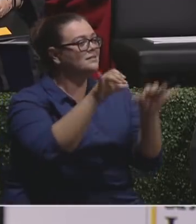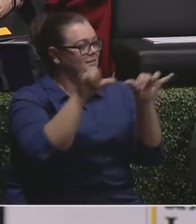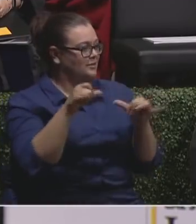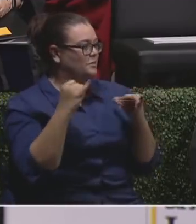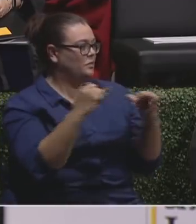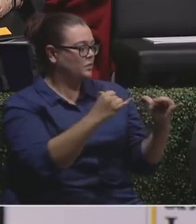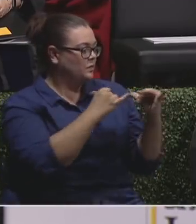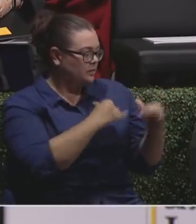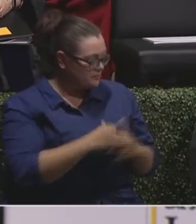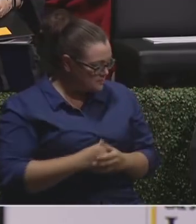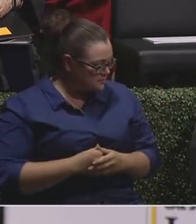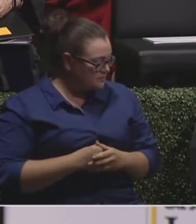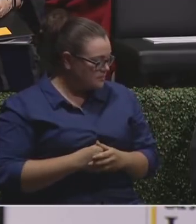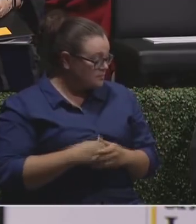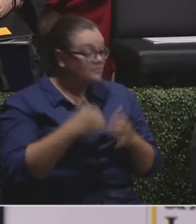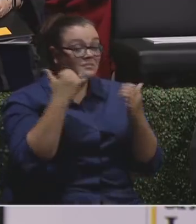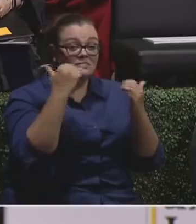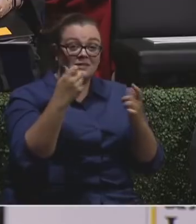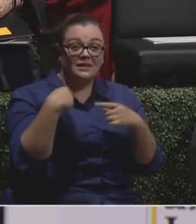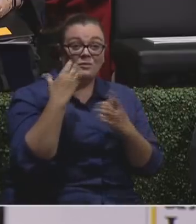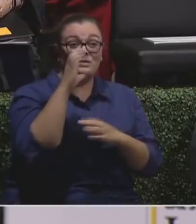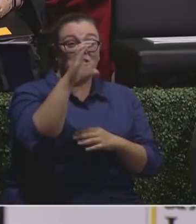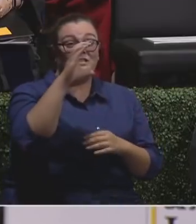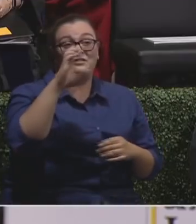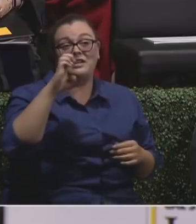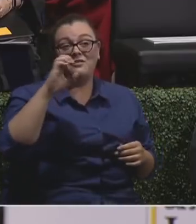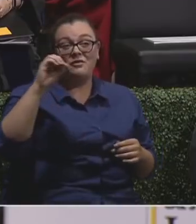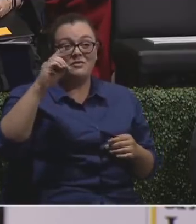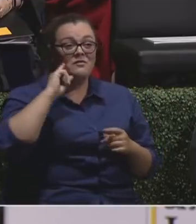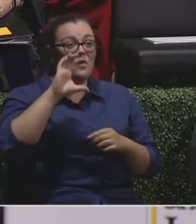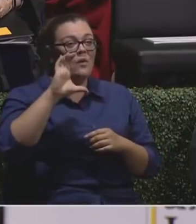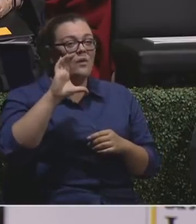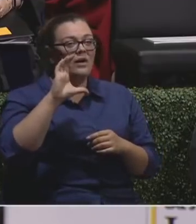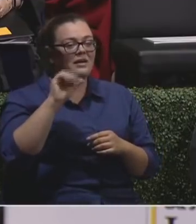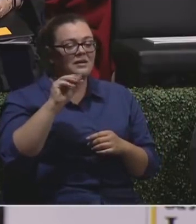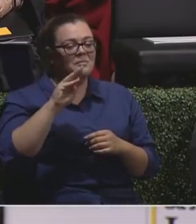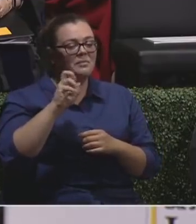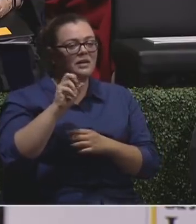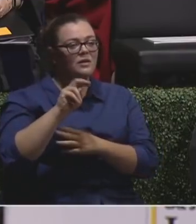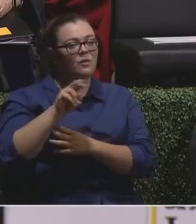IT WAS NOT EASY. AND IT IS STILL NOT EASY. IT'S JUST EASIER. AND